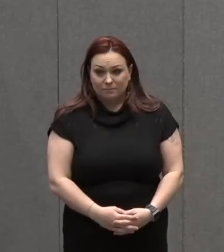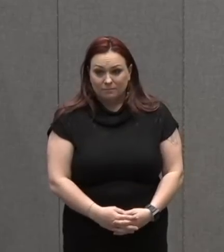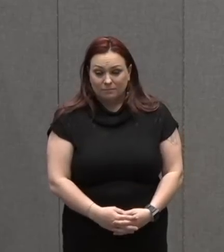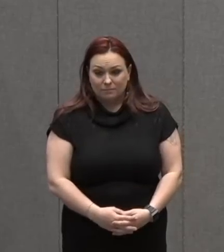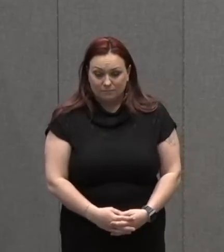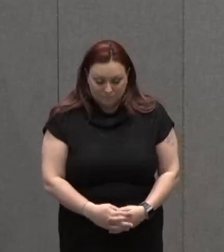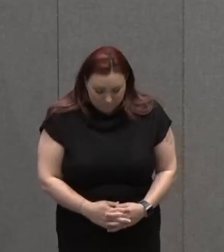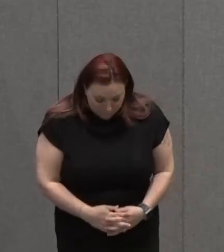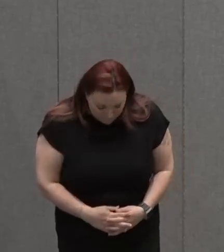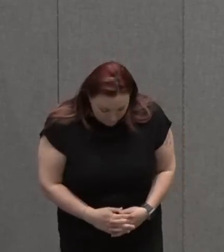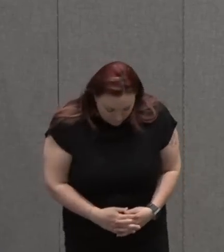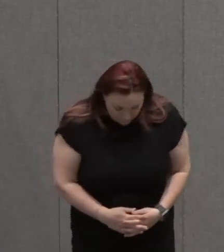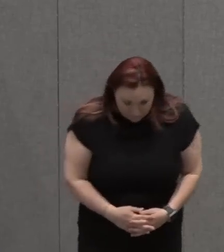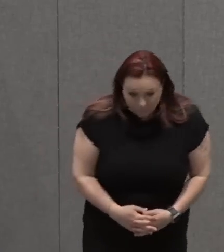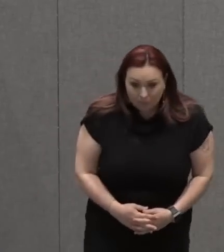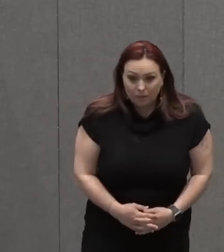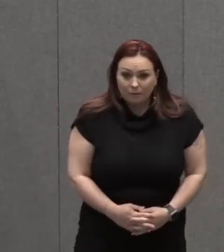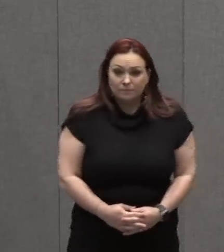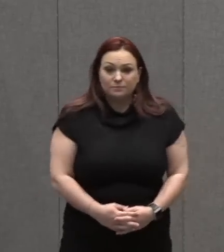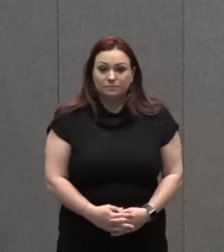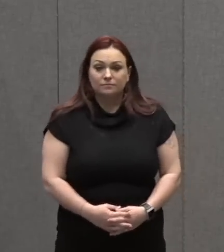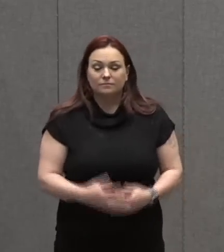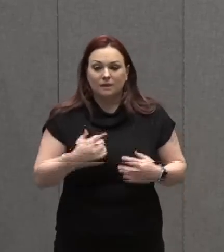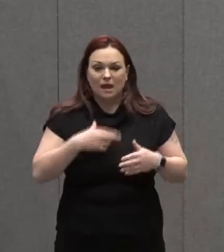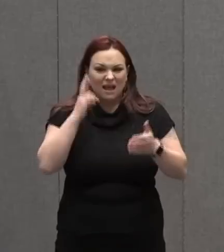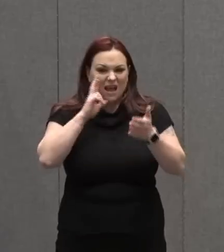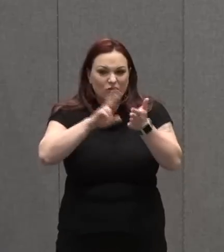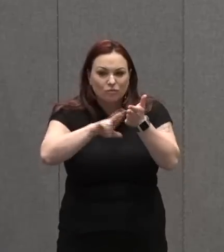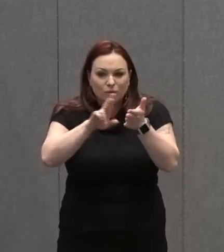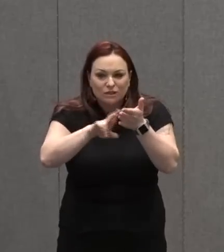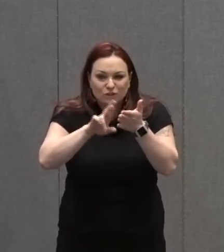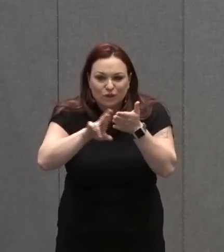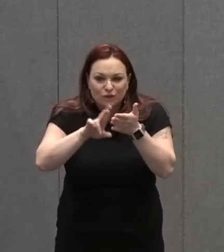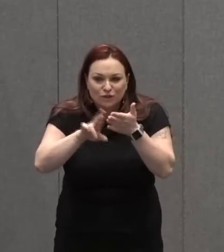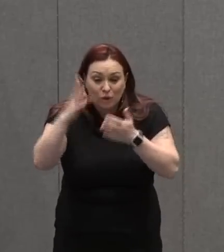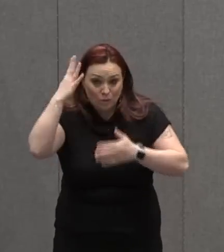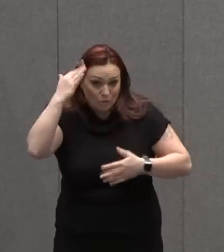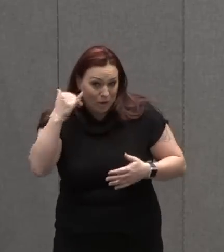So, I did some research because I wanted to be scientific